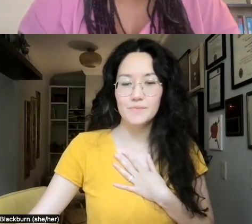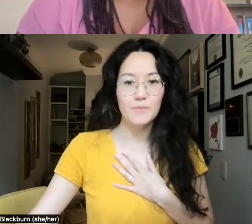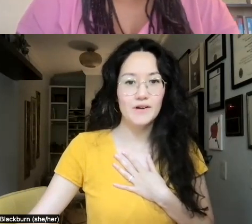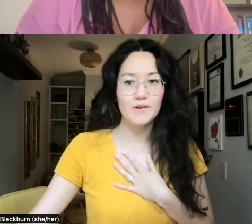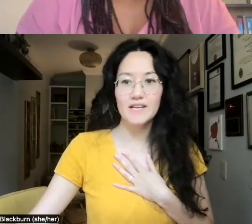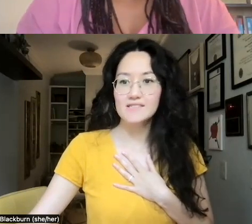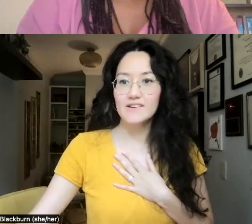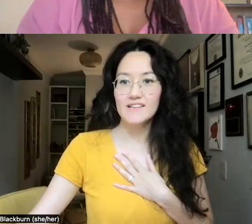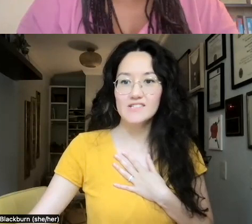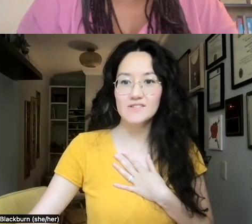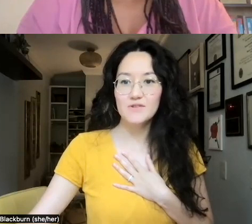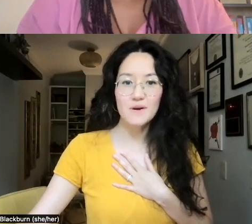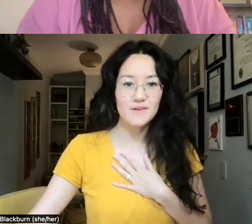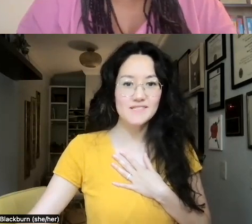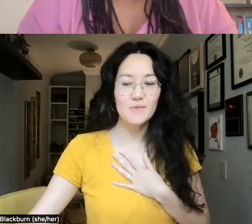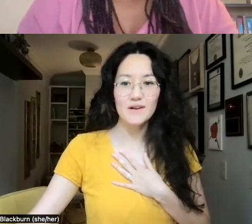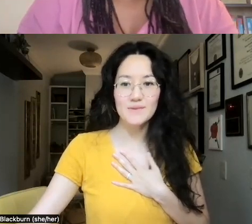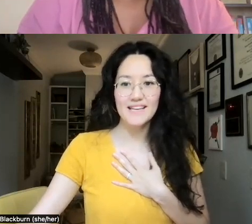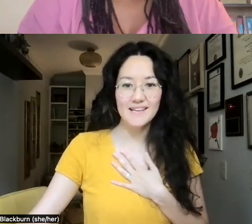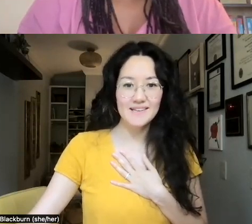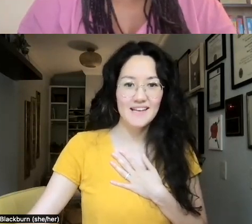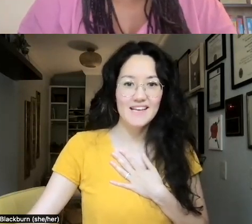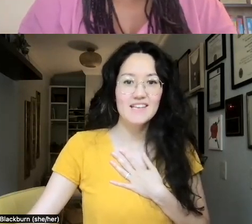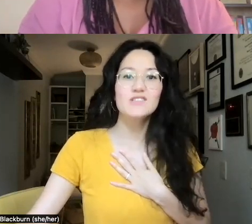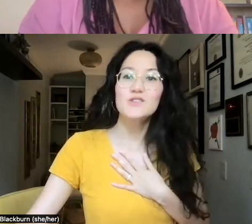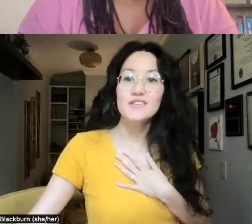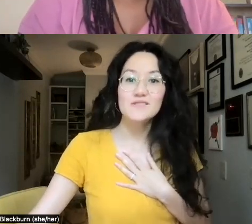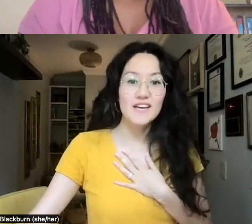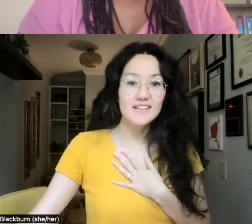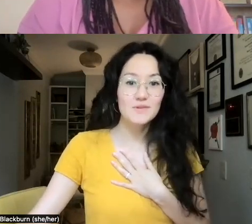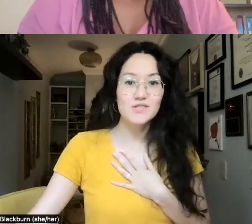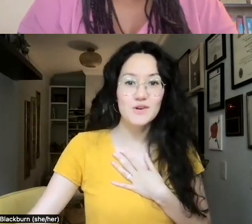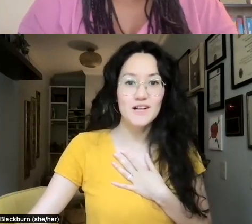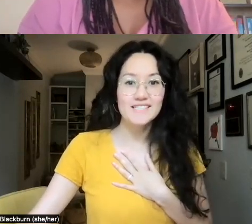we're going to get started in just a few moments so welcome again to this event we're so glad to